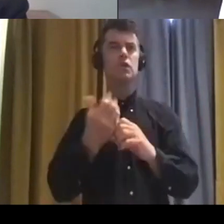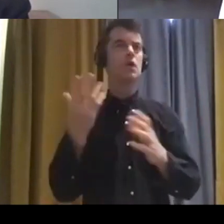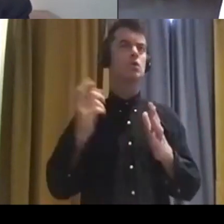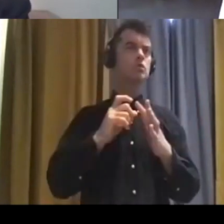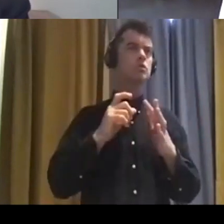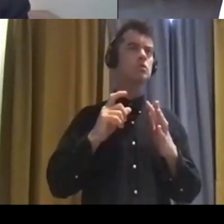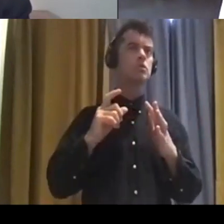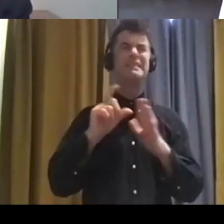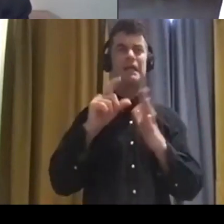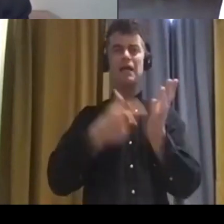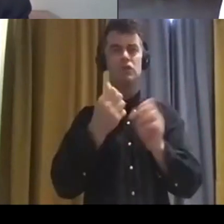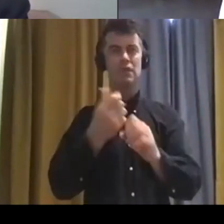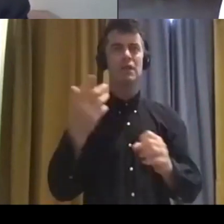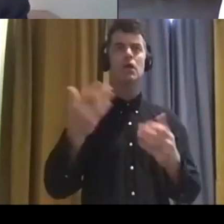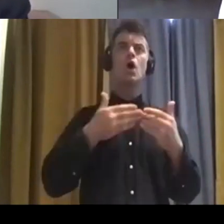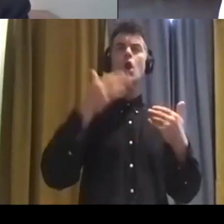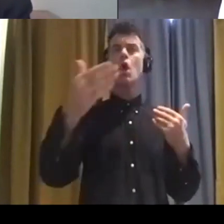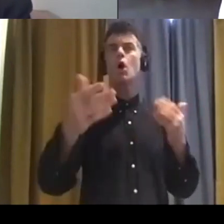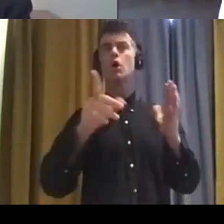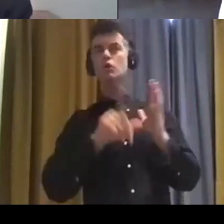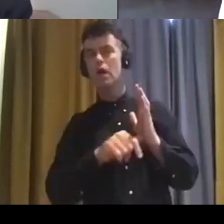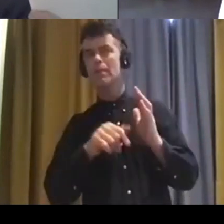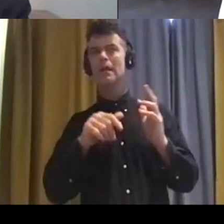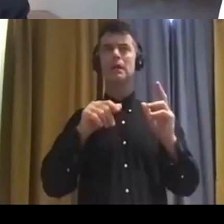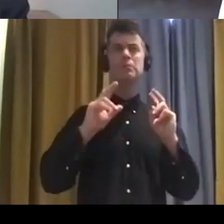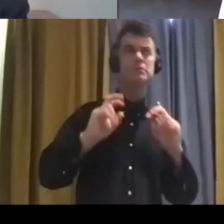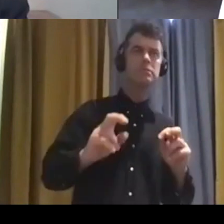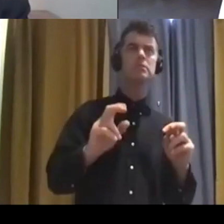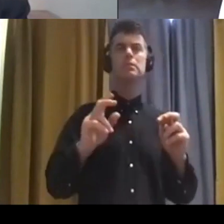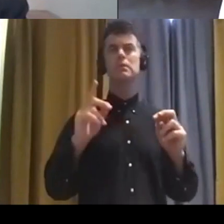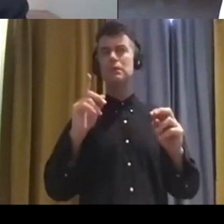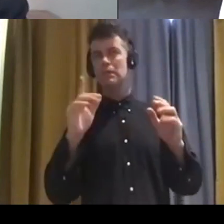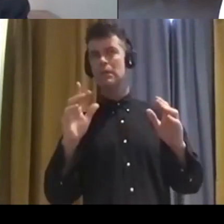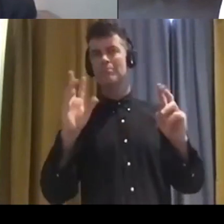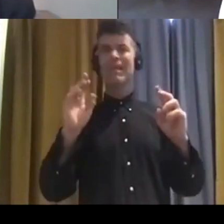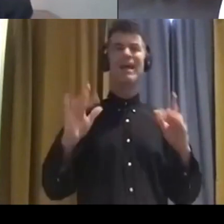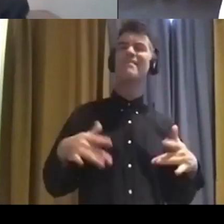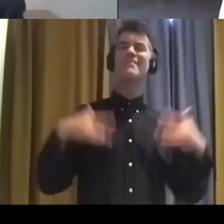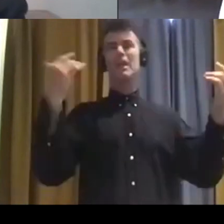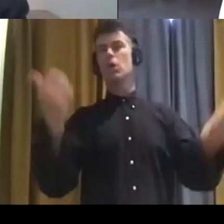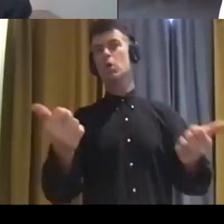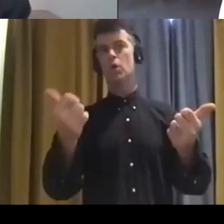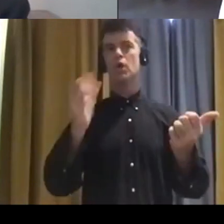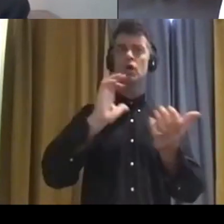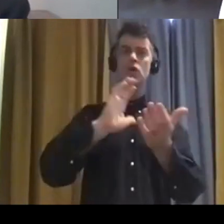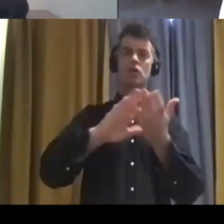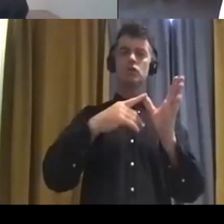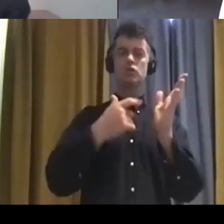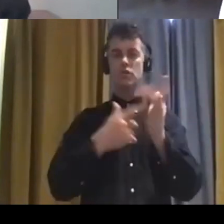years putting together ESG or doing these long-term events and all feel good, tell your